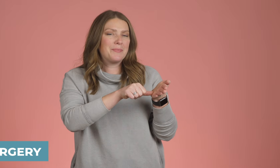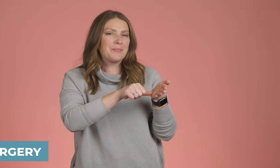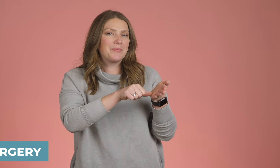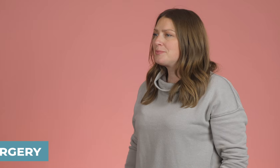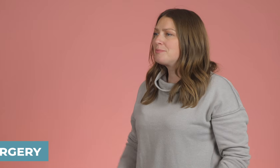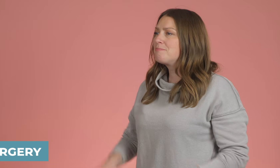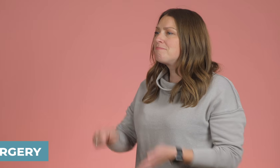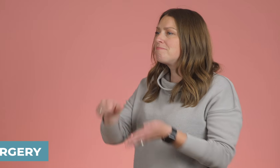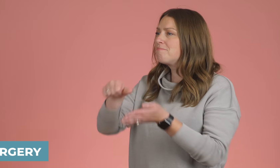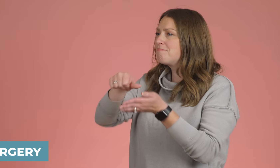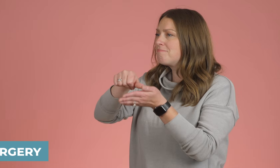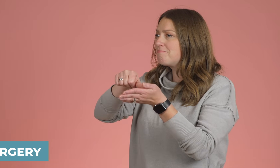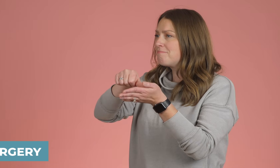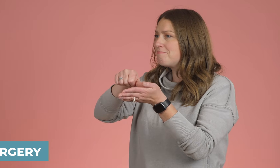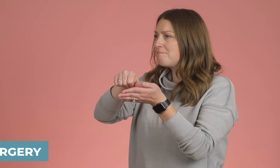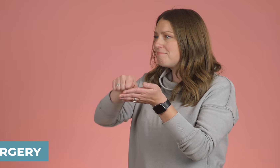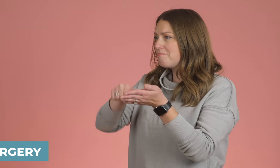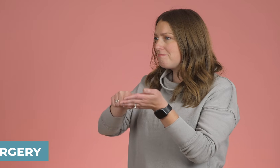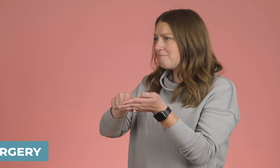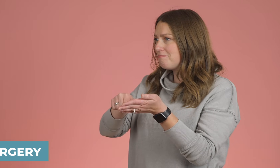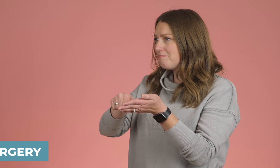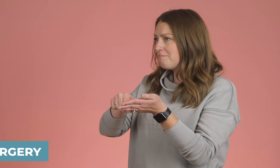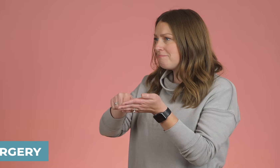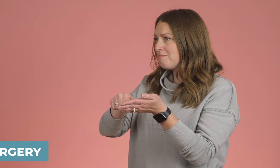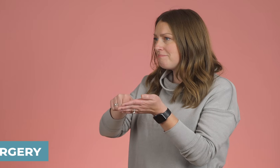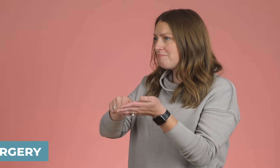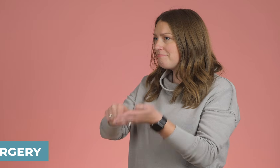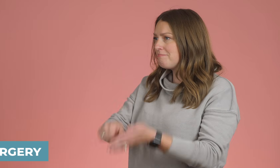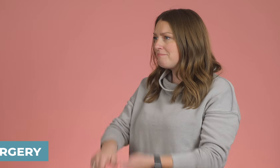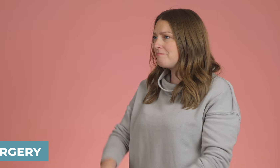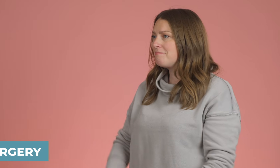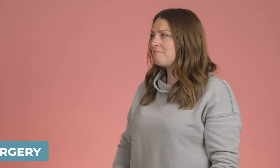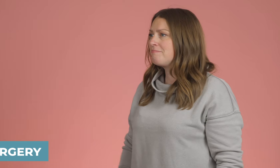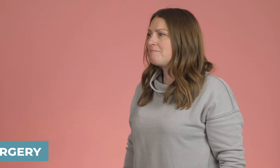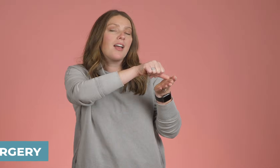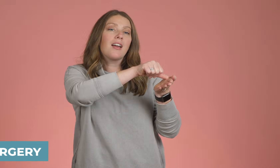Your non-dominant palm is facing up with your dominant